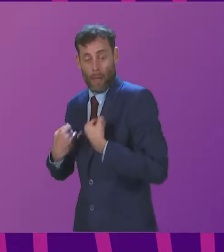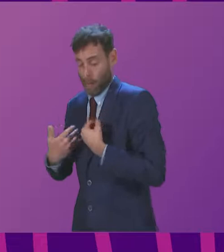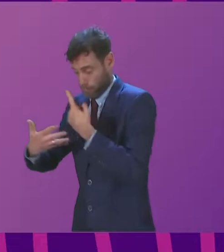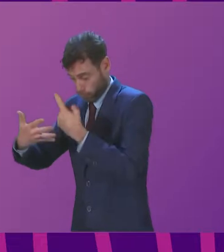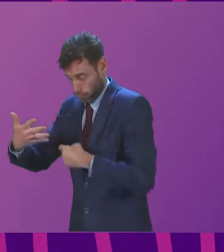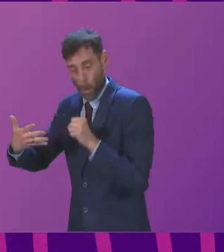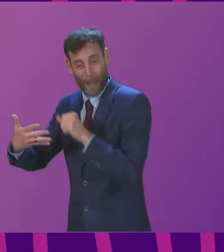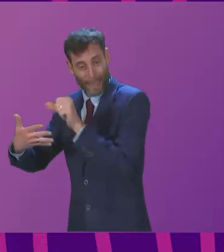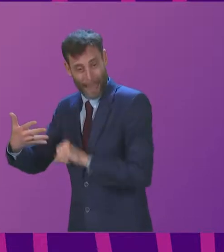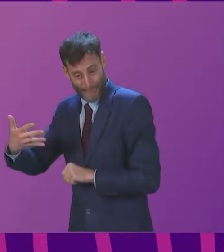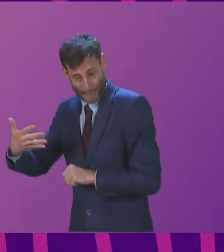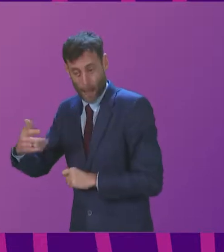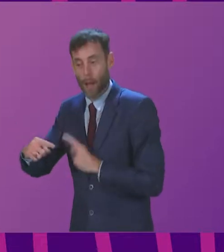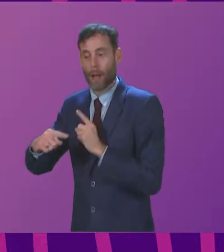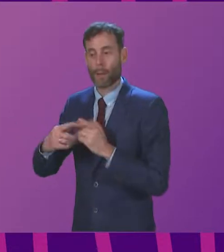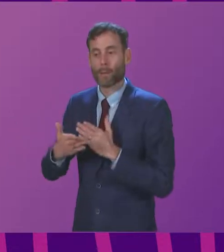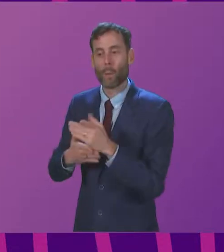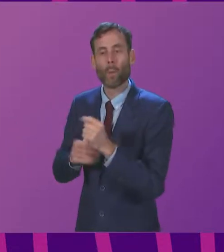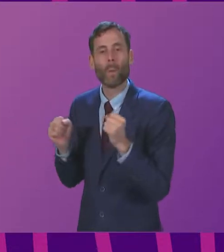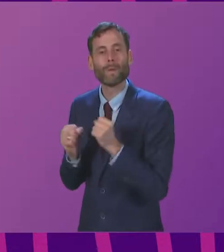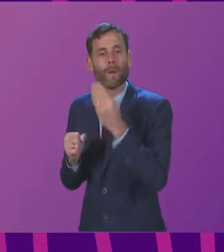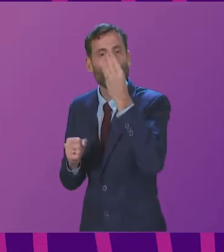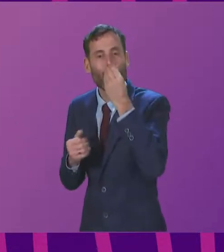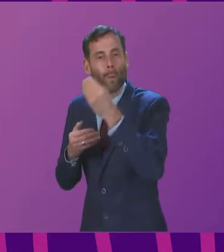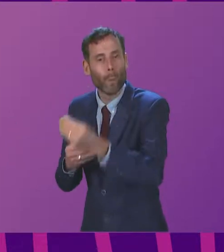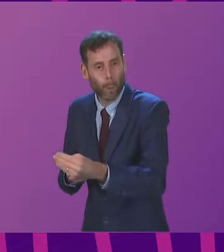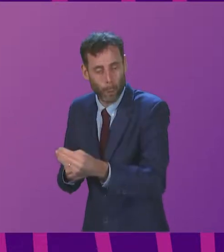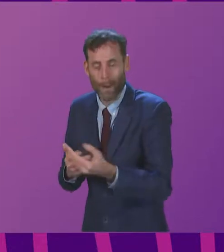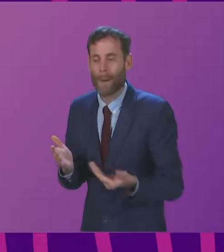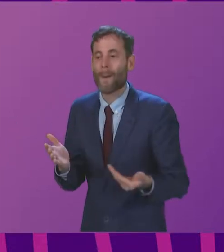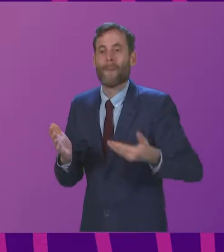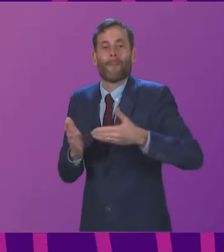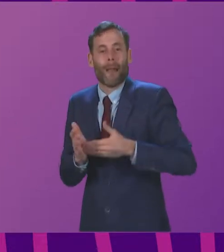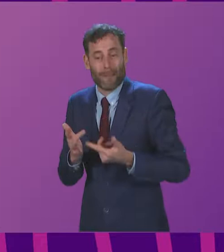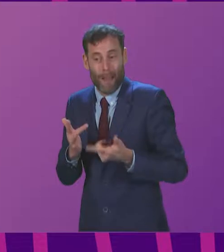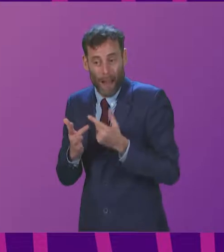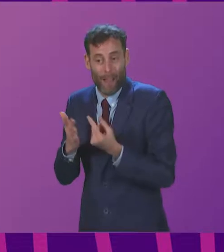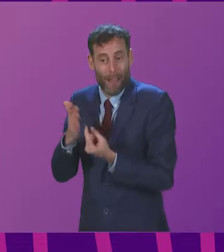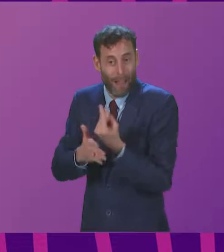peak of the winter flu season, coupled with other winter pressures, possibly still lies ahead of us.